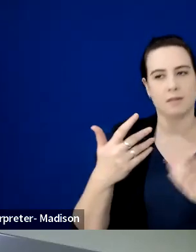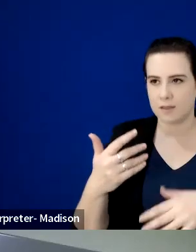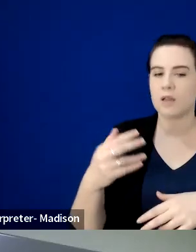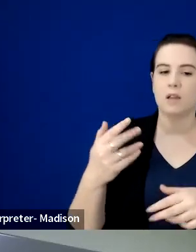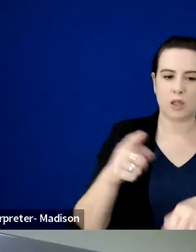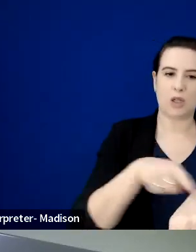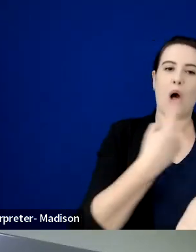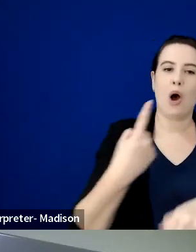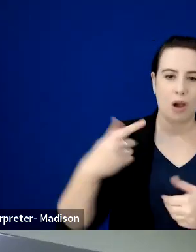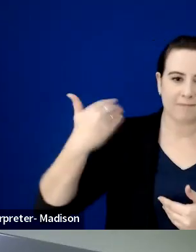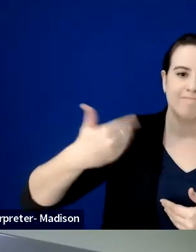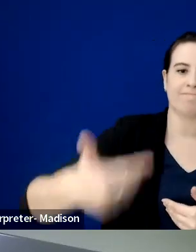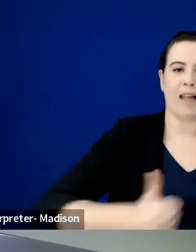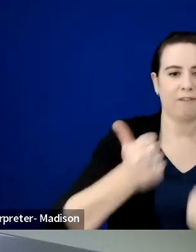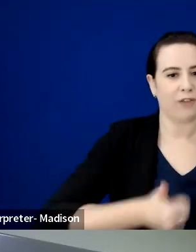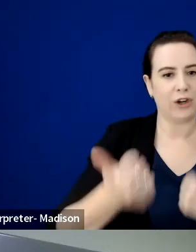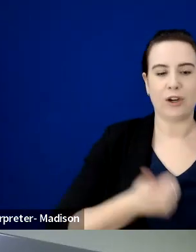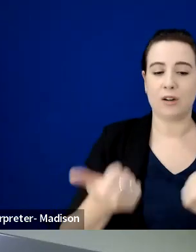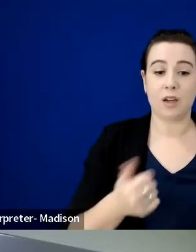So I -- I apologize that I can't say in this location this happened, but -- but that's the essence of what we have seen whenever it's been successful.